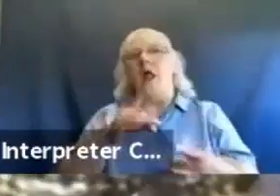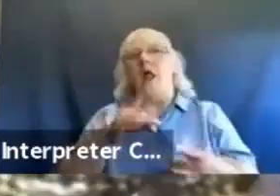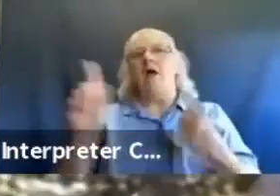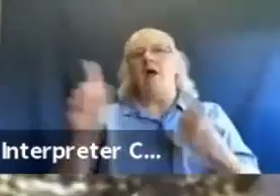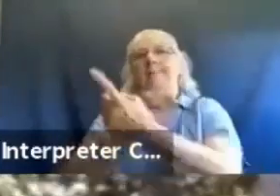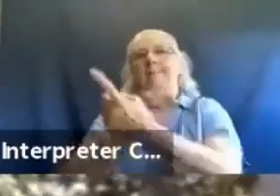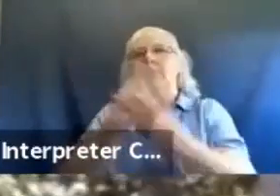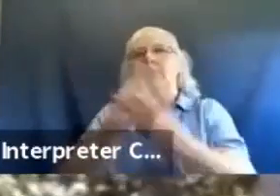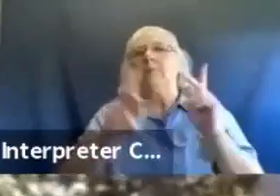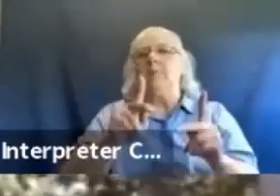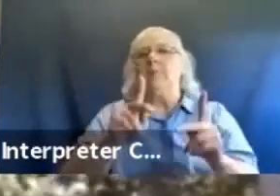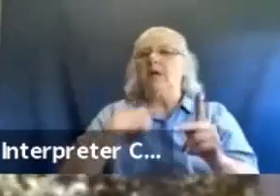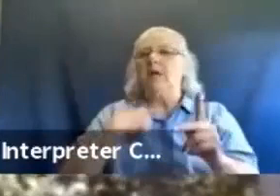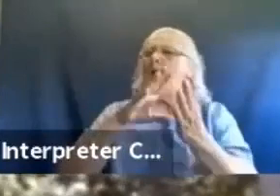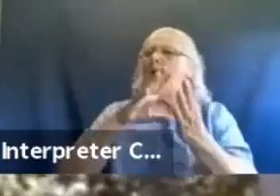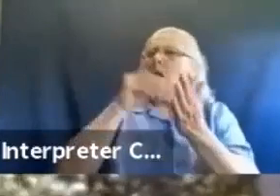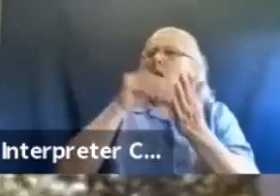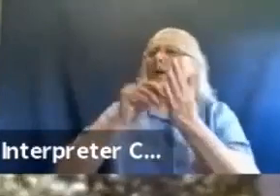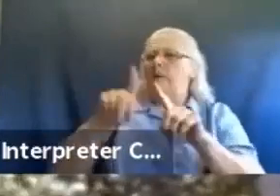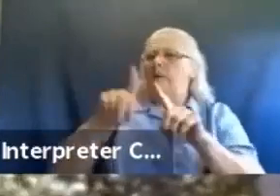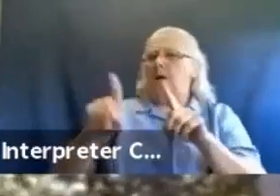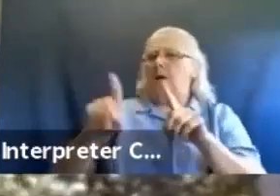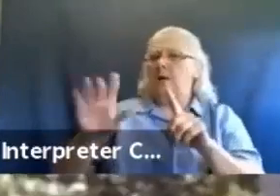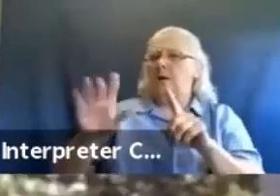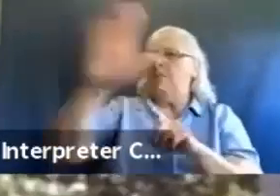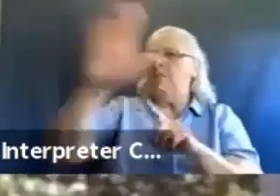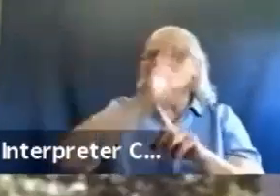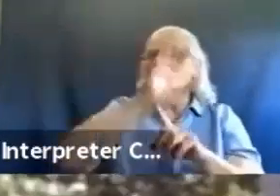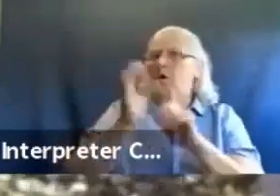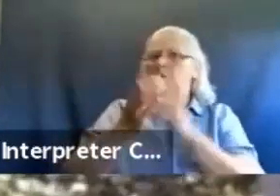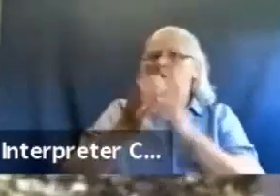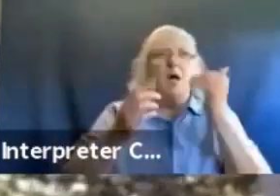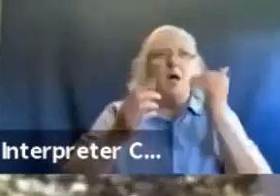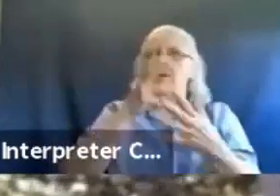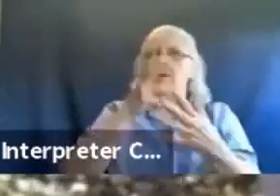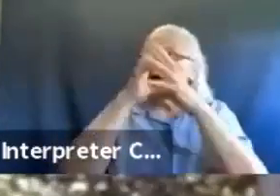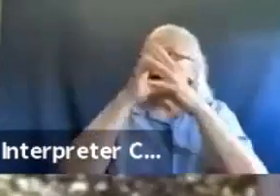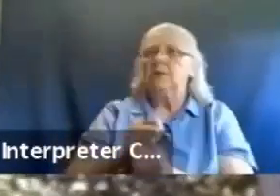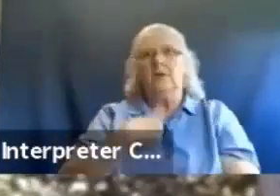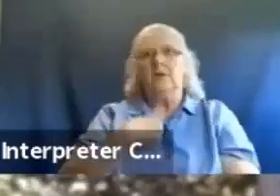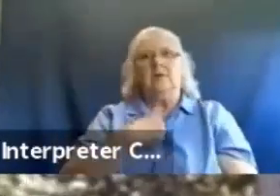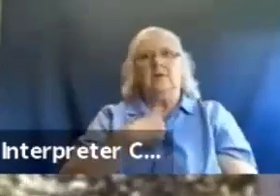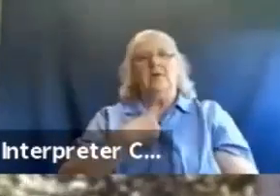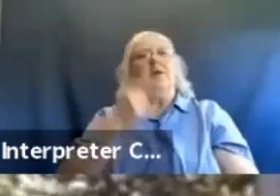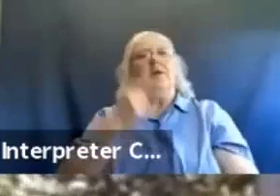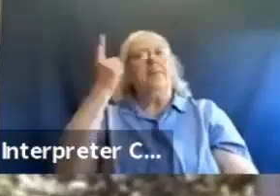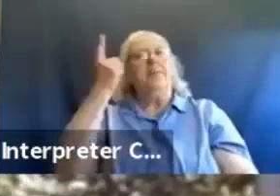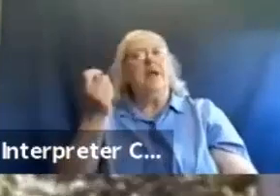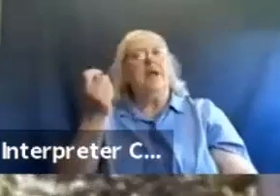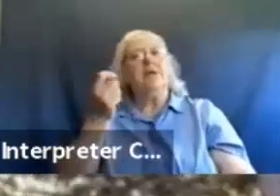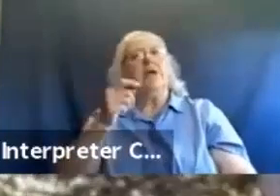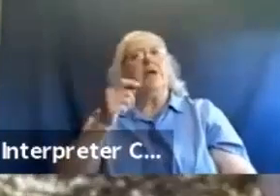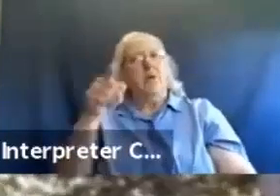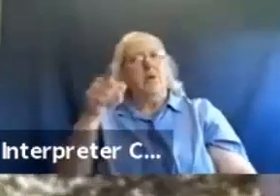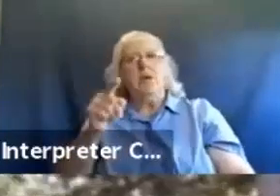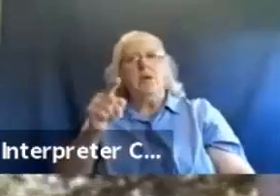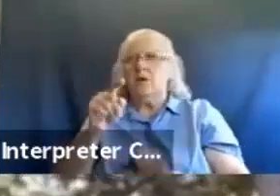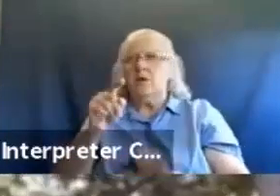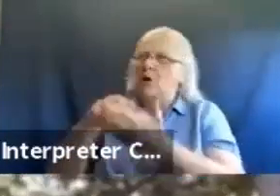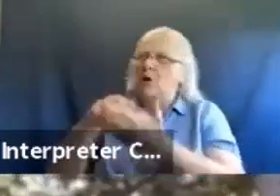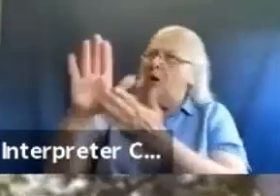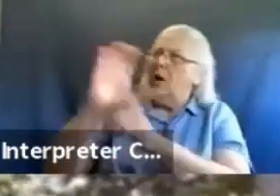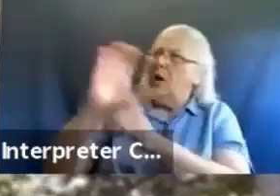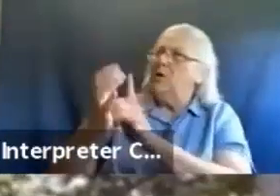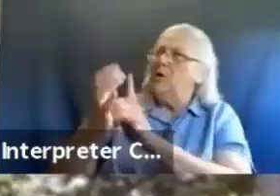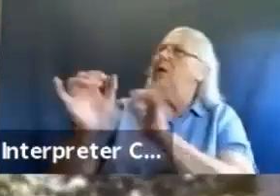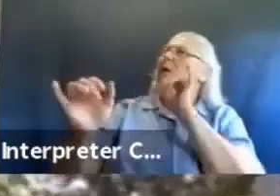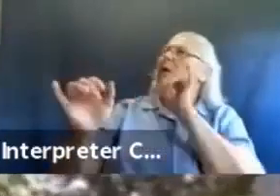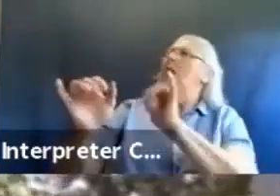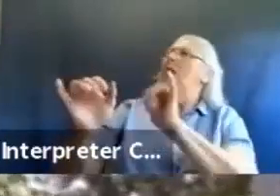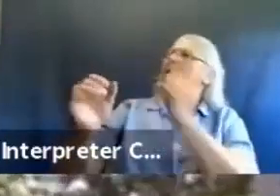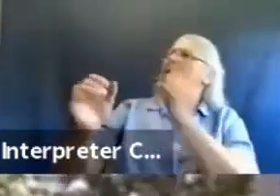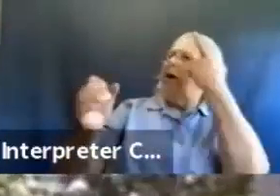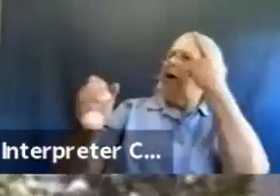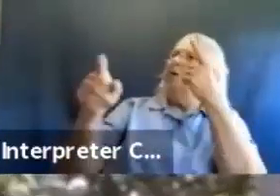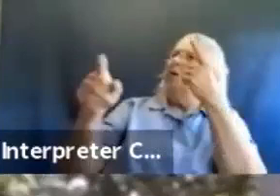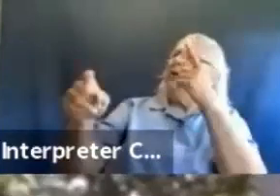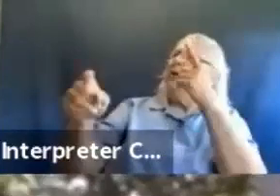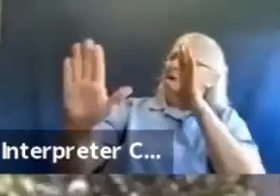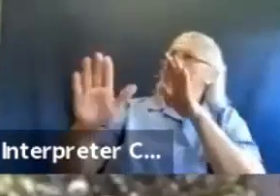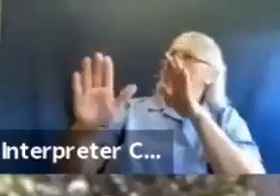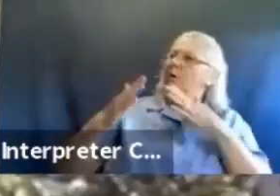Okay. Let's 11:51:26 hope it 11:51:29 --